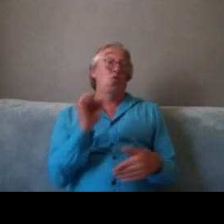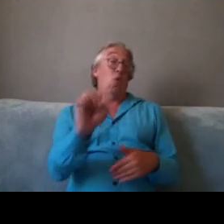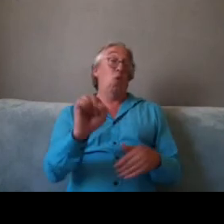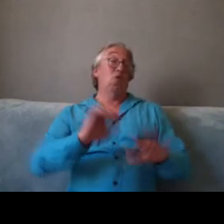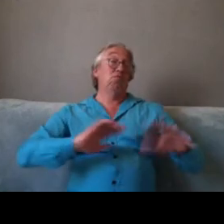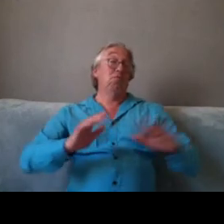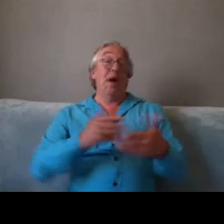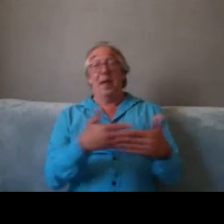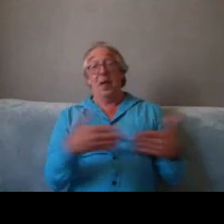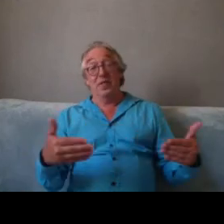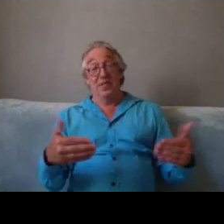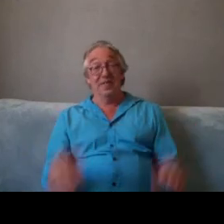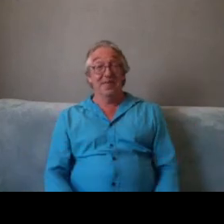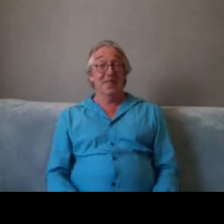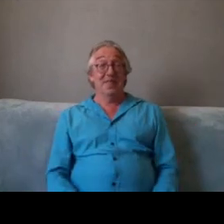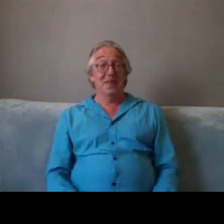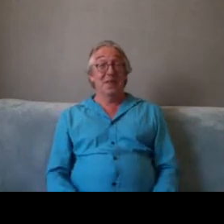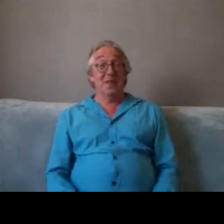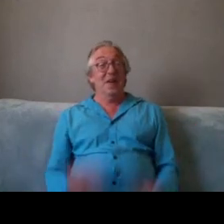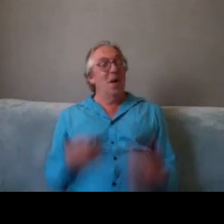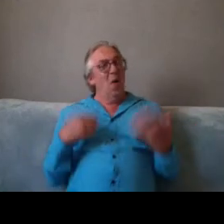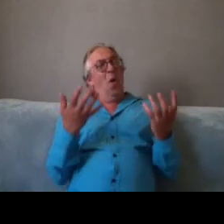I want to thank everyone for participating.